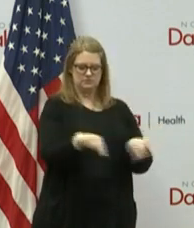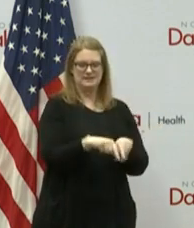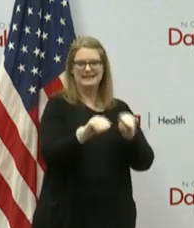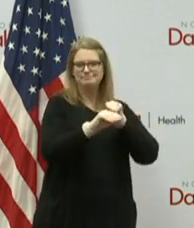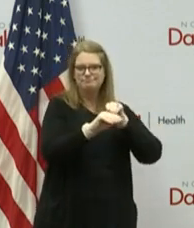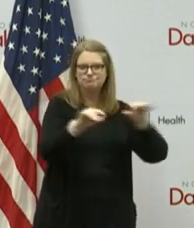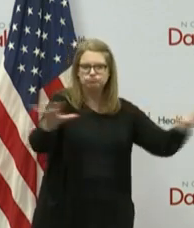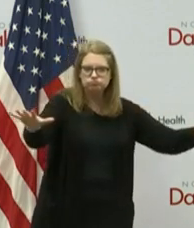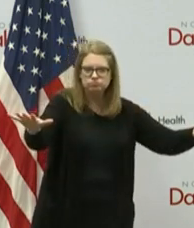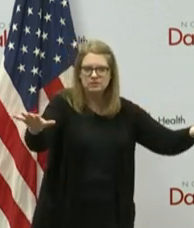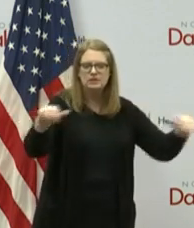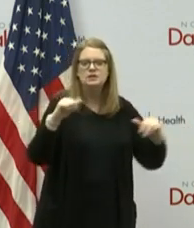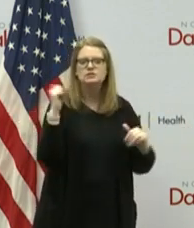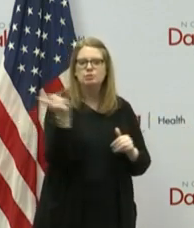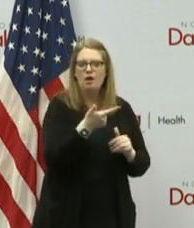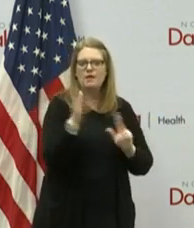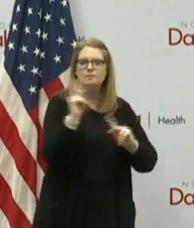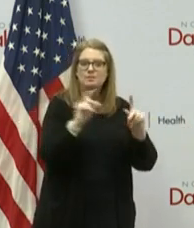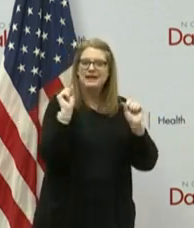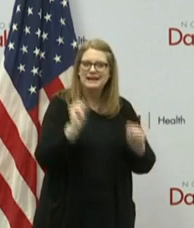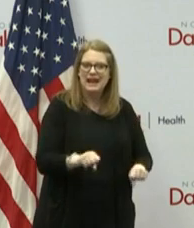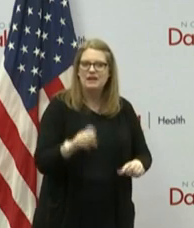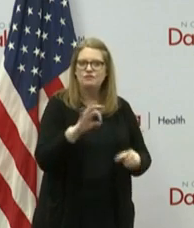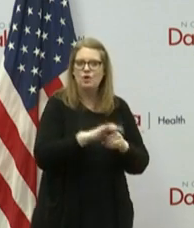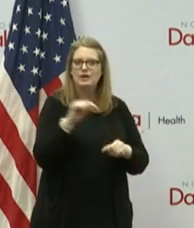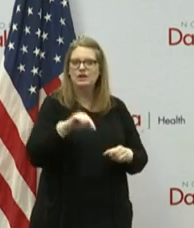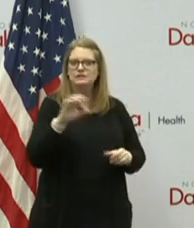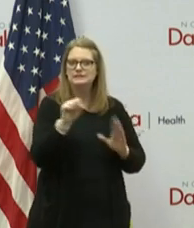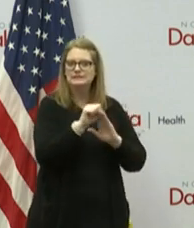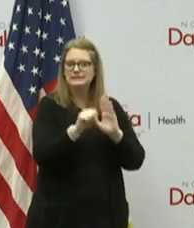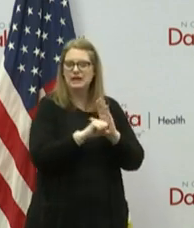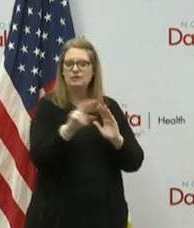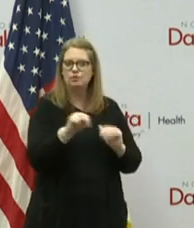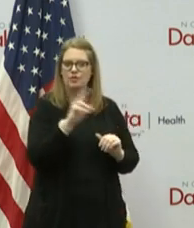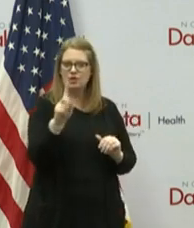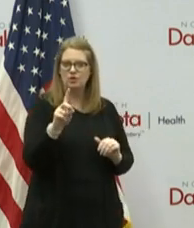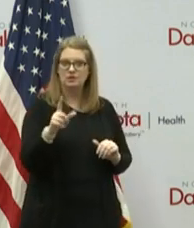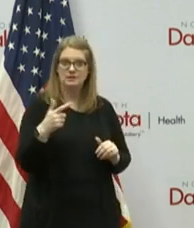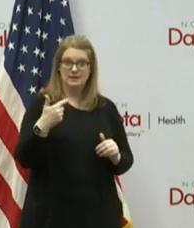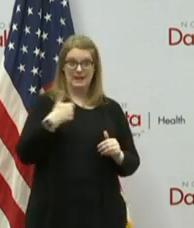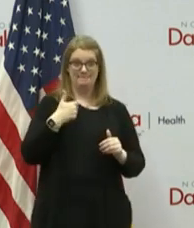LOT OF HELP TO HELP YOU NAVIGATE THE PROCESS. LAST FRIDAY THE SECRETARY OF STATE OFFICE BEGAN KNEELING APPLICATIONS FOR VOTE BY MAIL